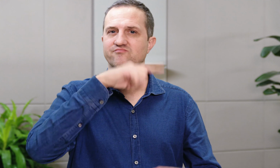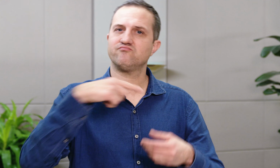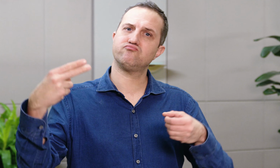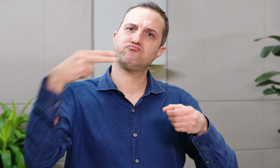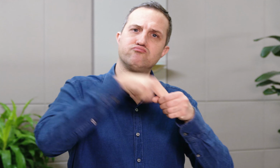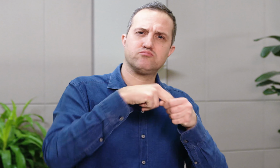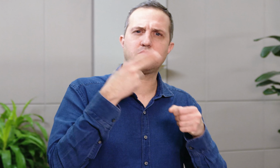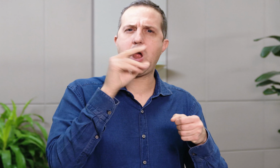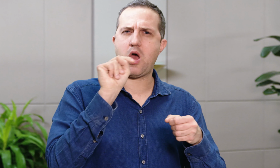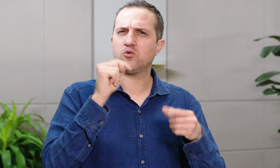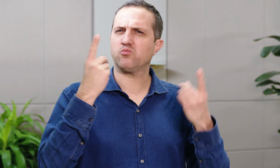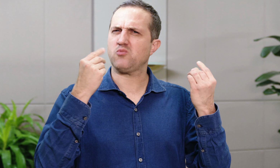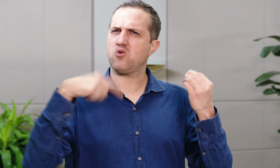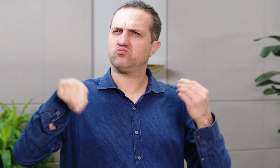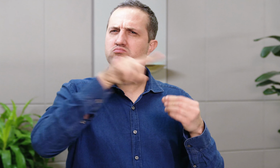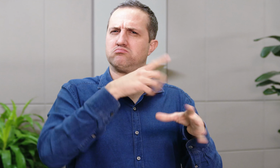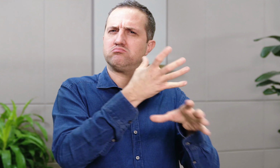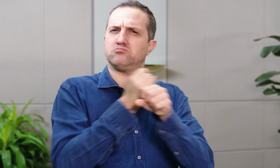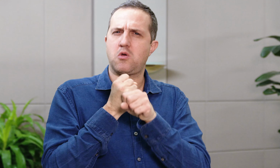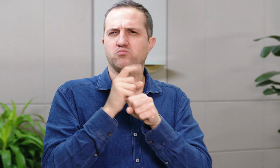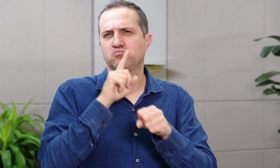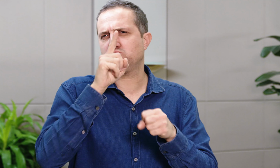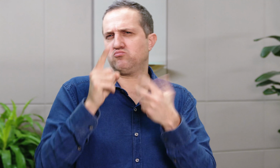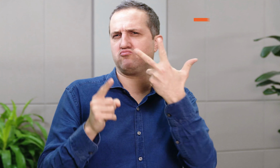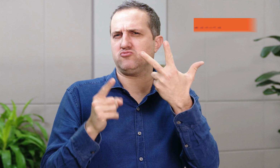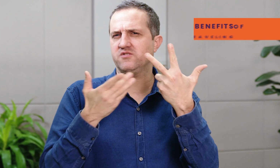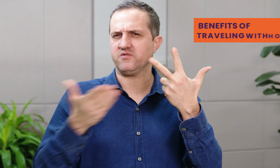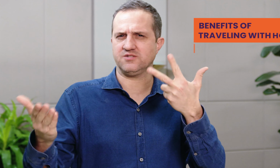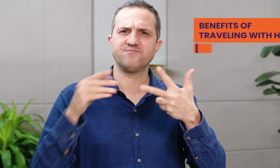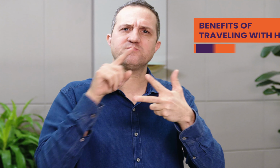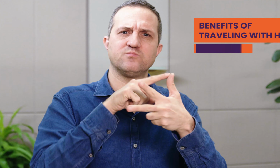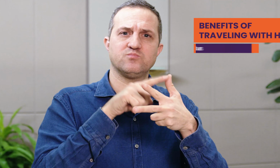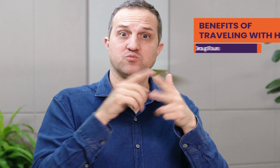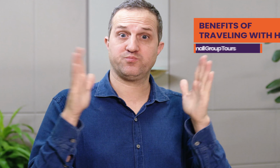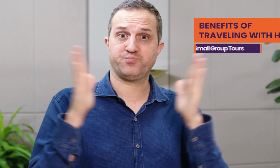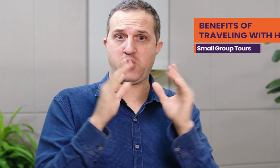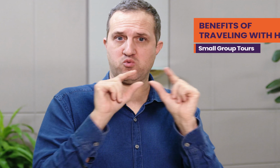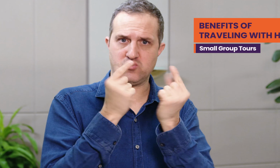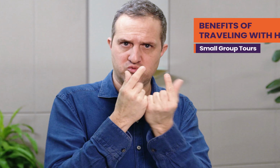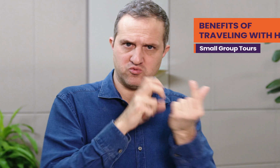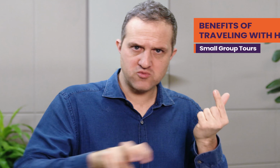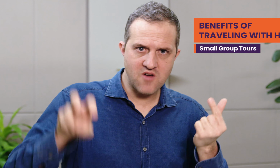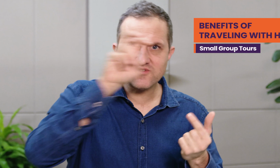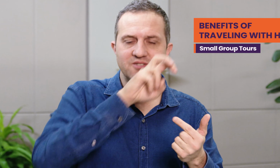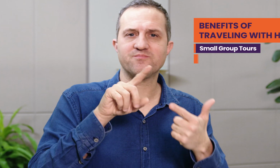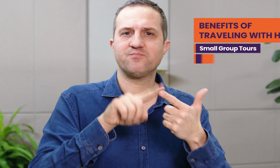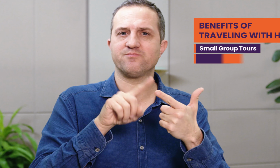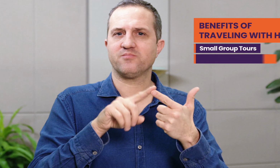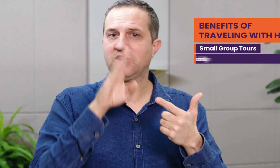When you join a Hands On Travel tour, you get three things: smaller group travel,